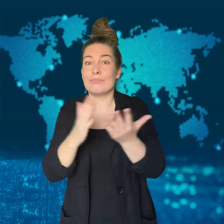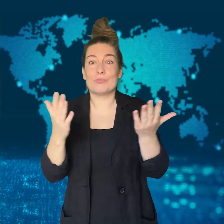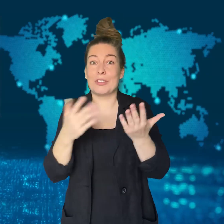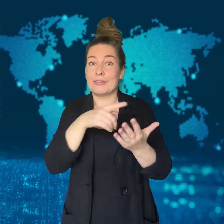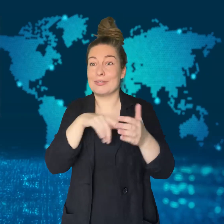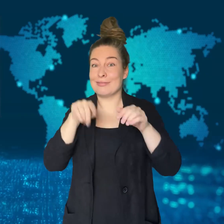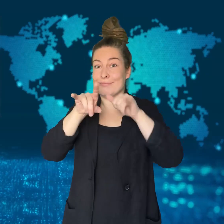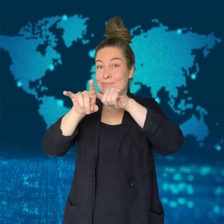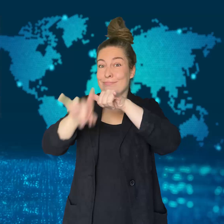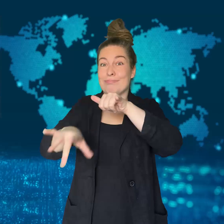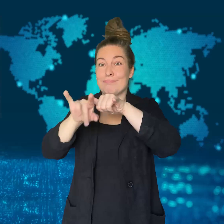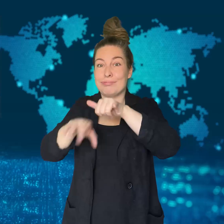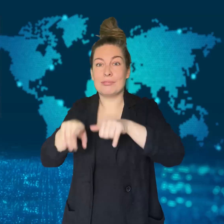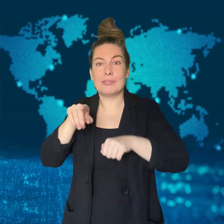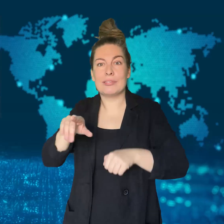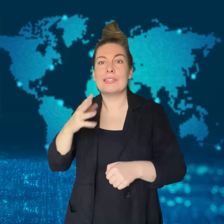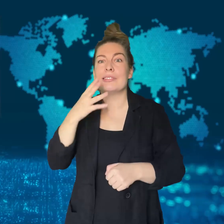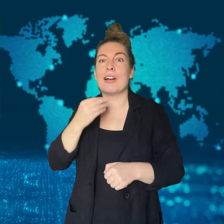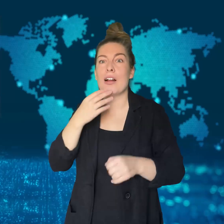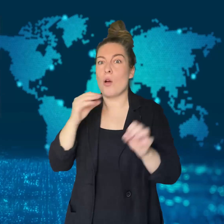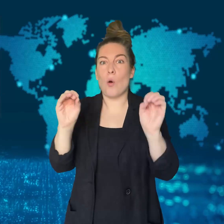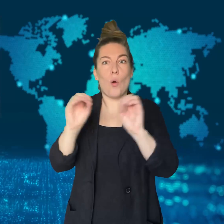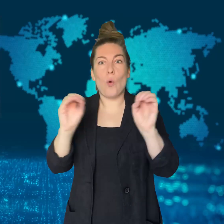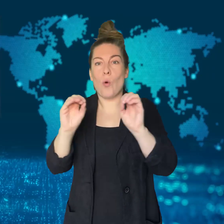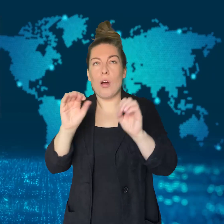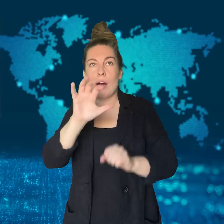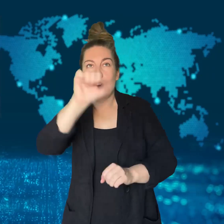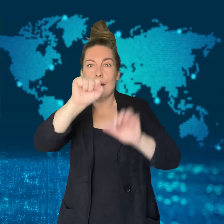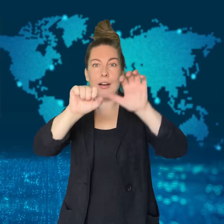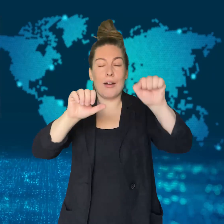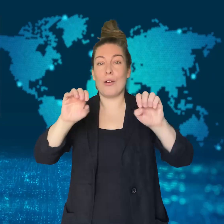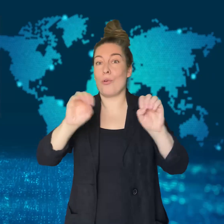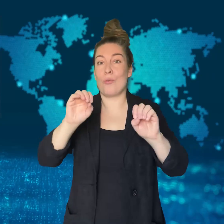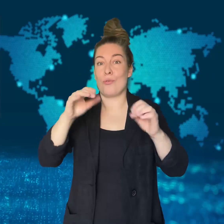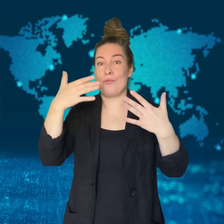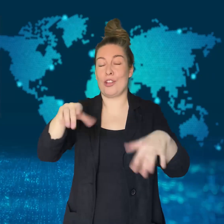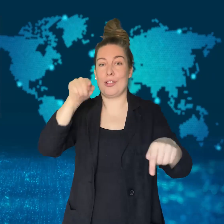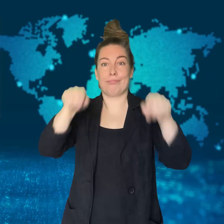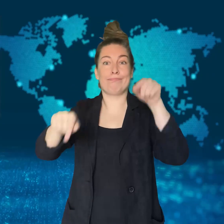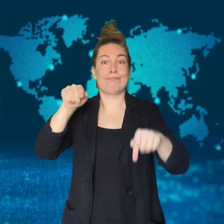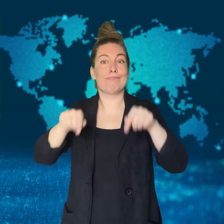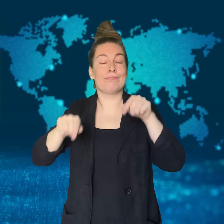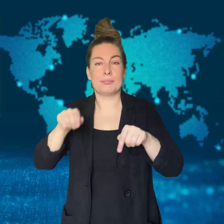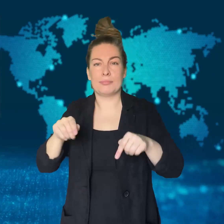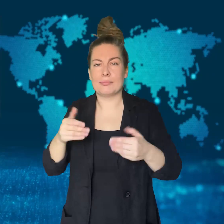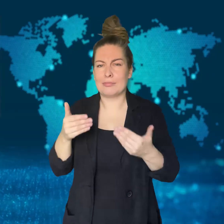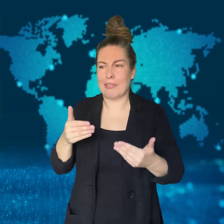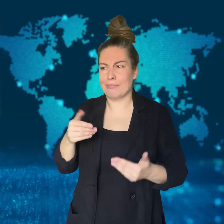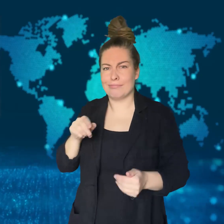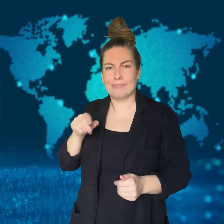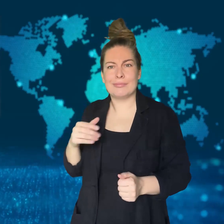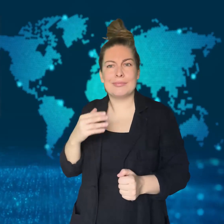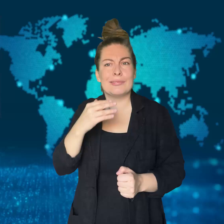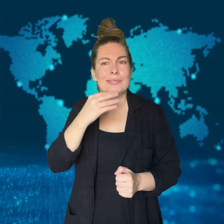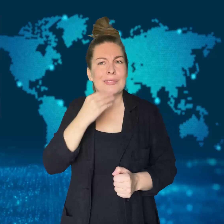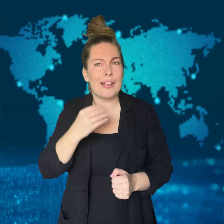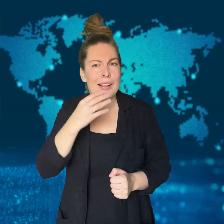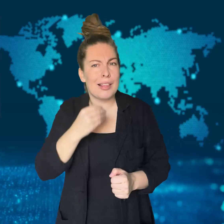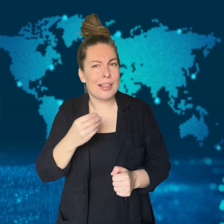Hezbollah claimed responsibility for the strike,